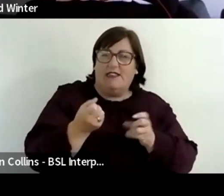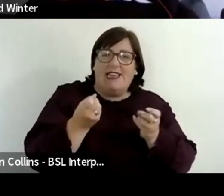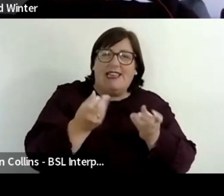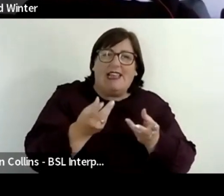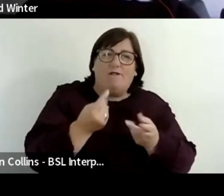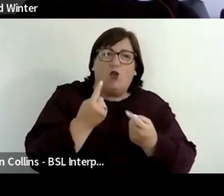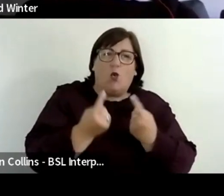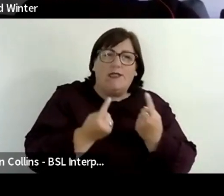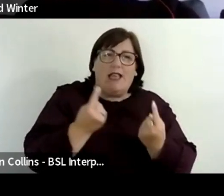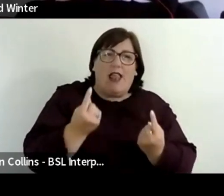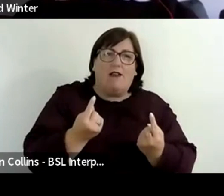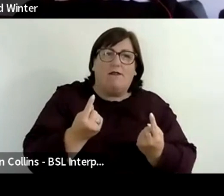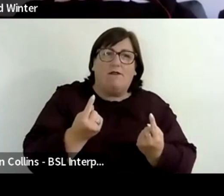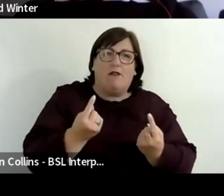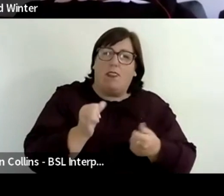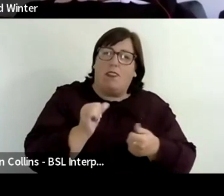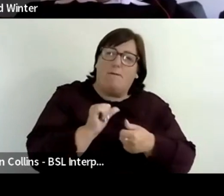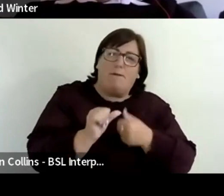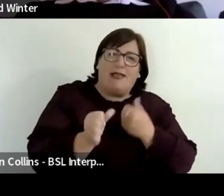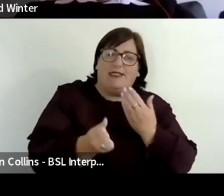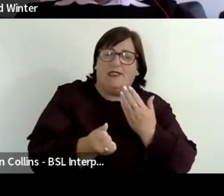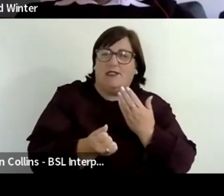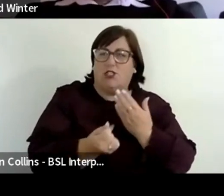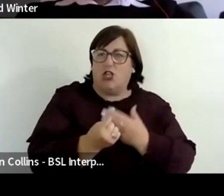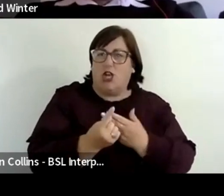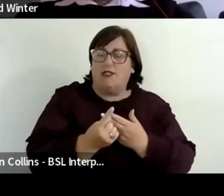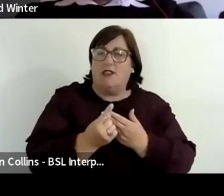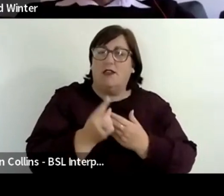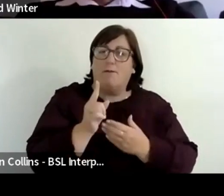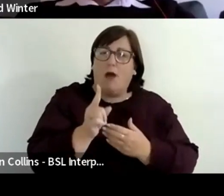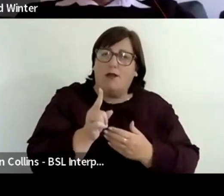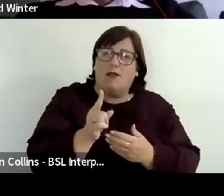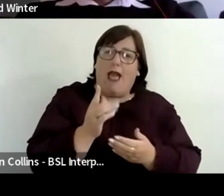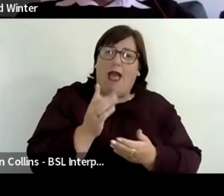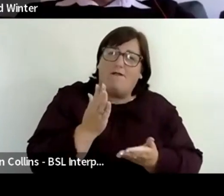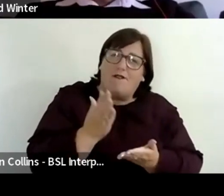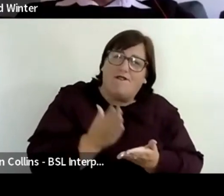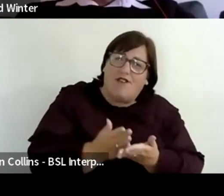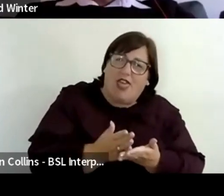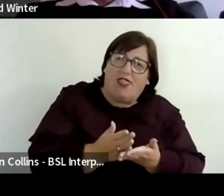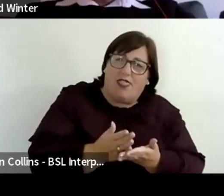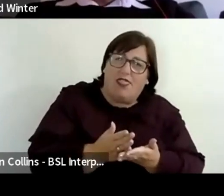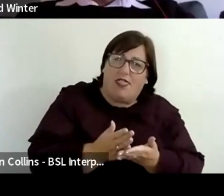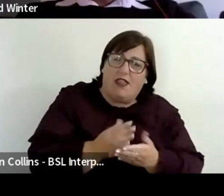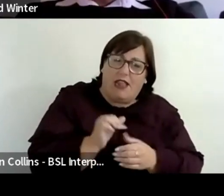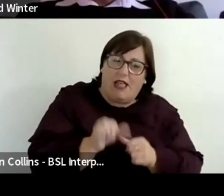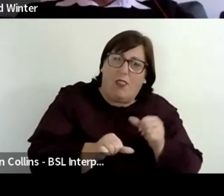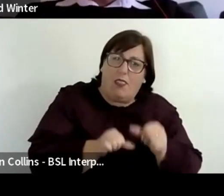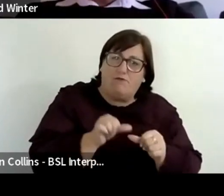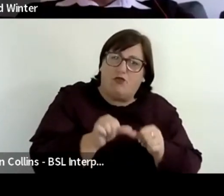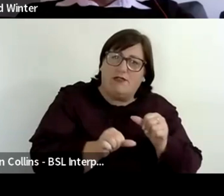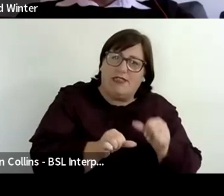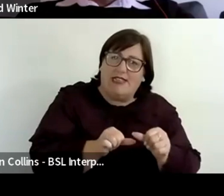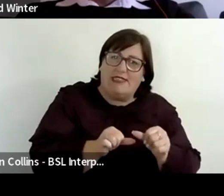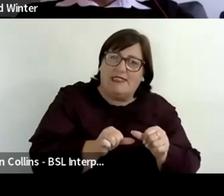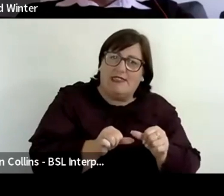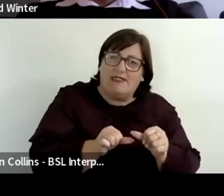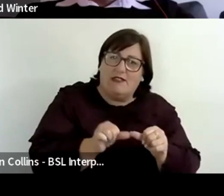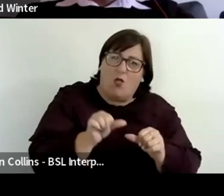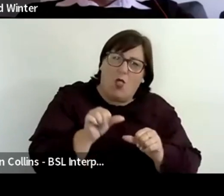Have faith in the process, the process of shortlisting and being interviewed is fair.